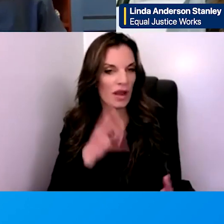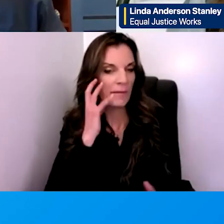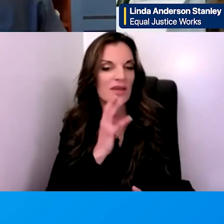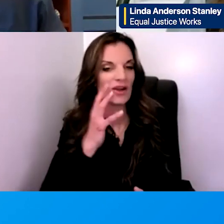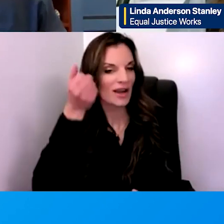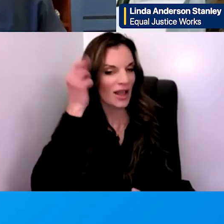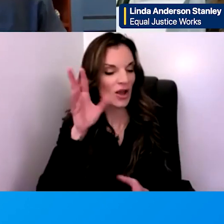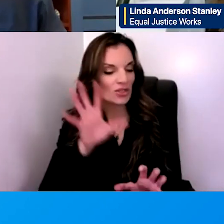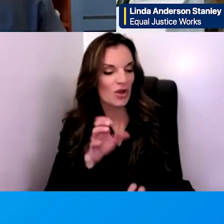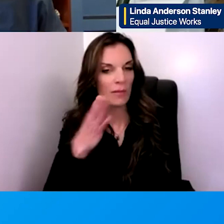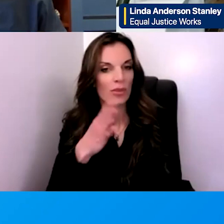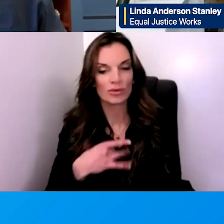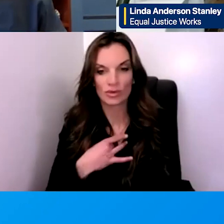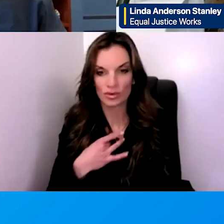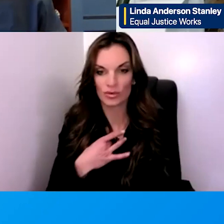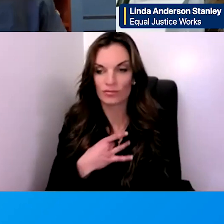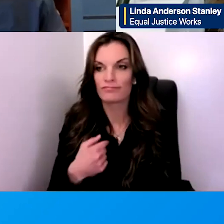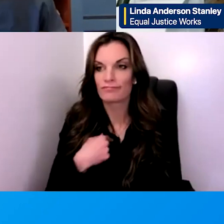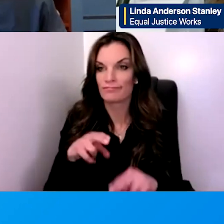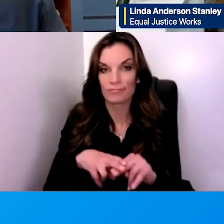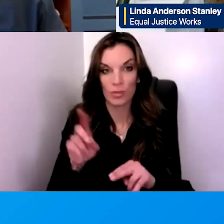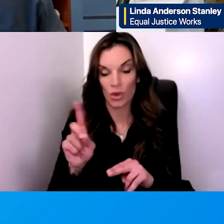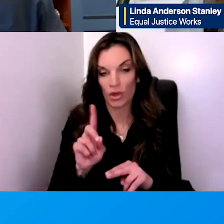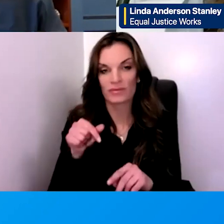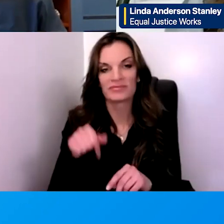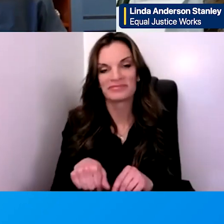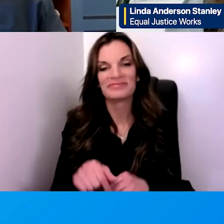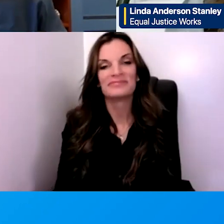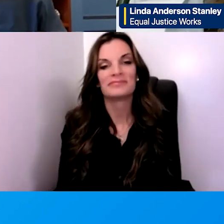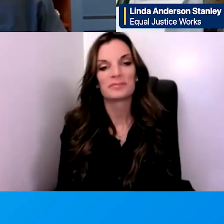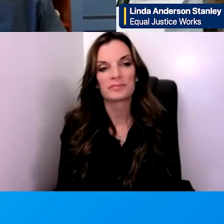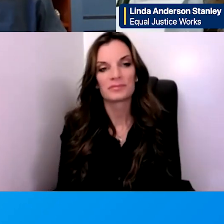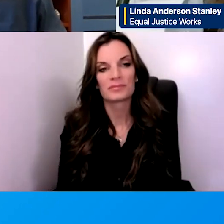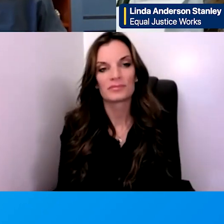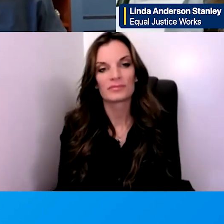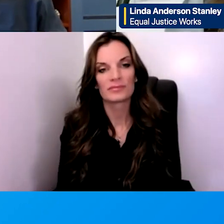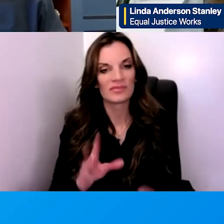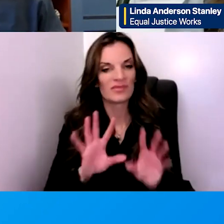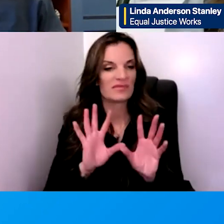And I'm sitting in front of some a some family photos that are